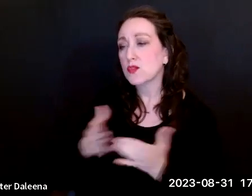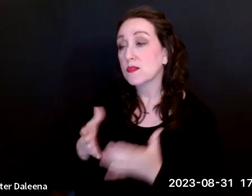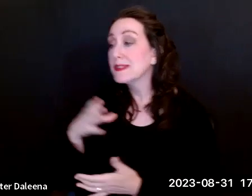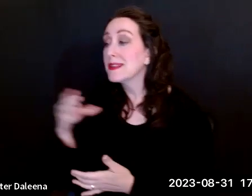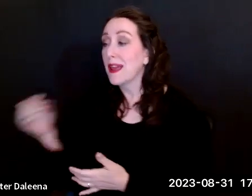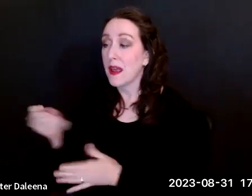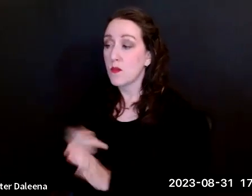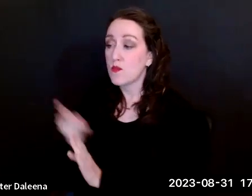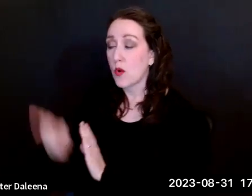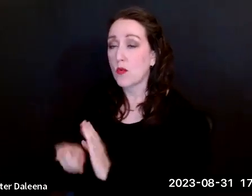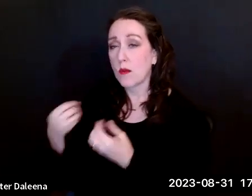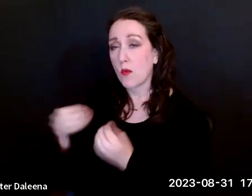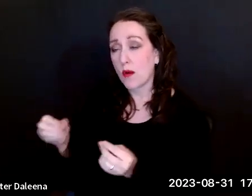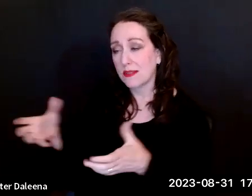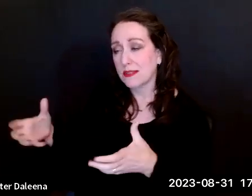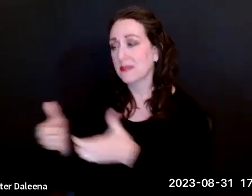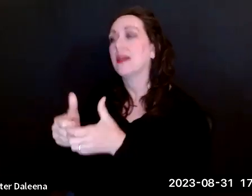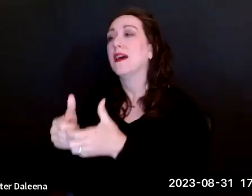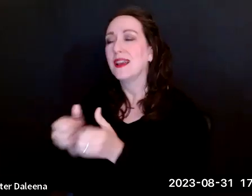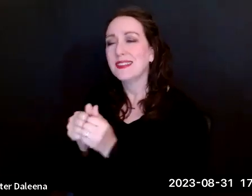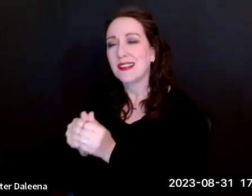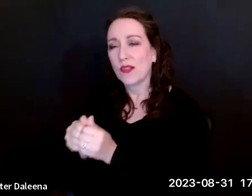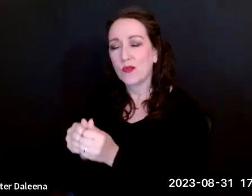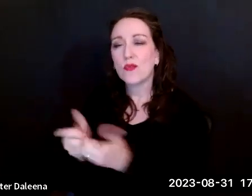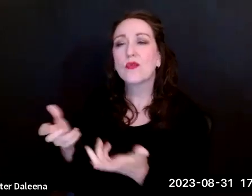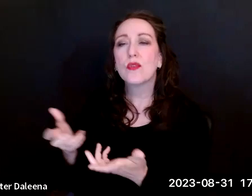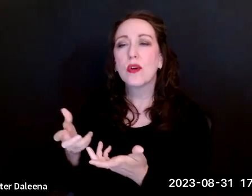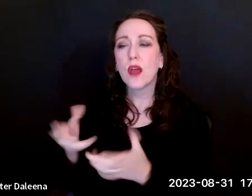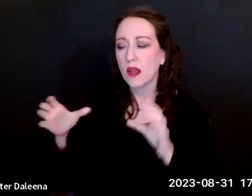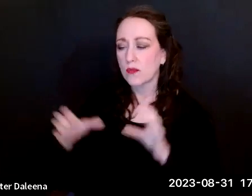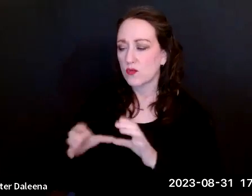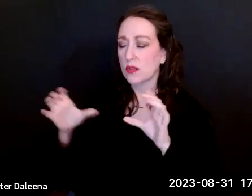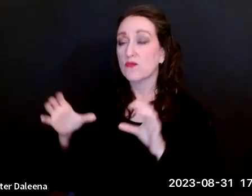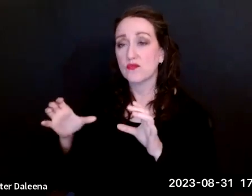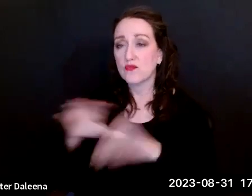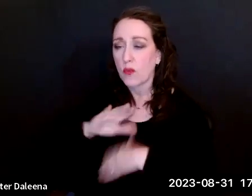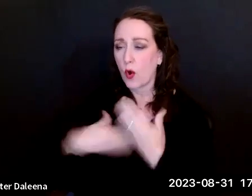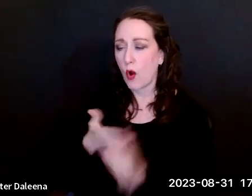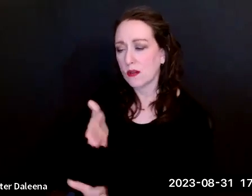program office together and we are doing um credentialing of all psychology applications